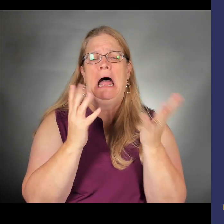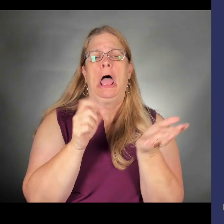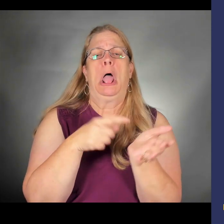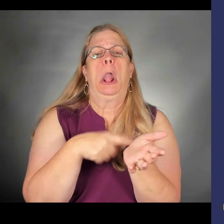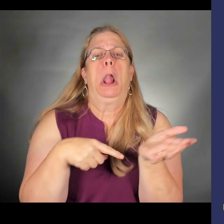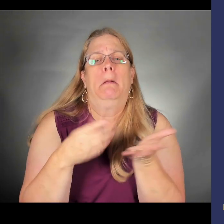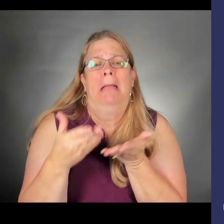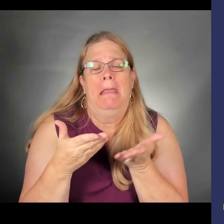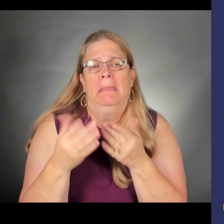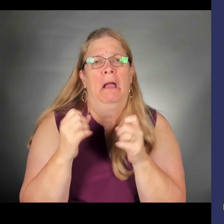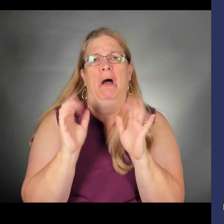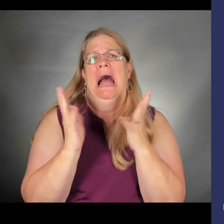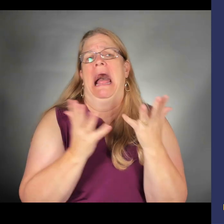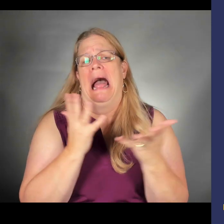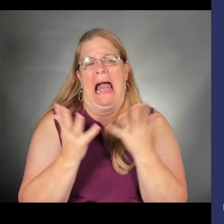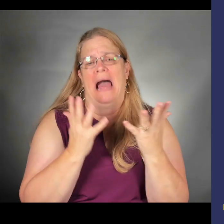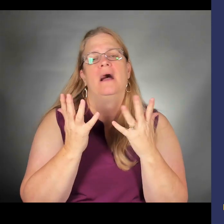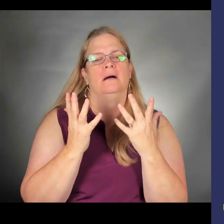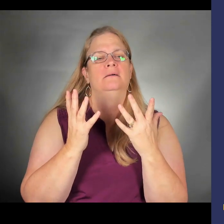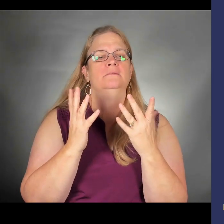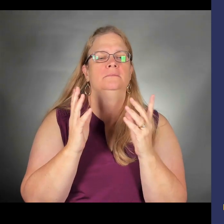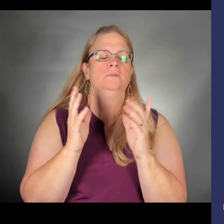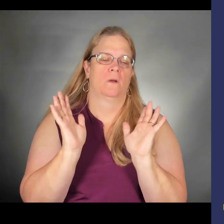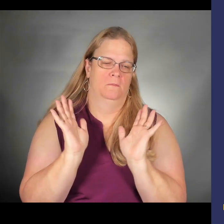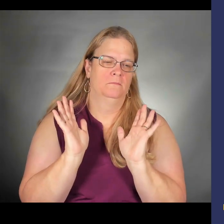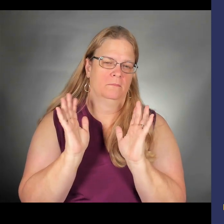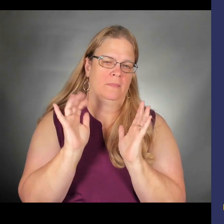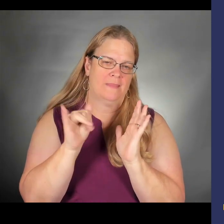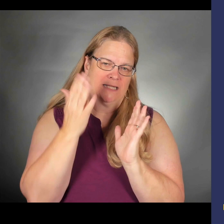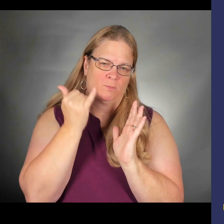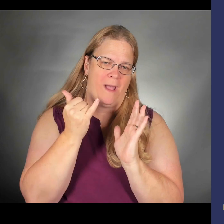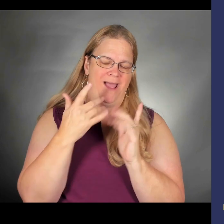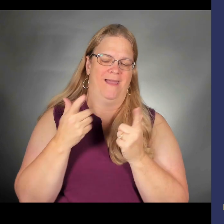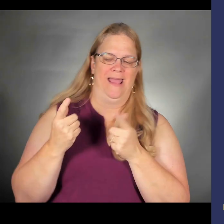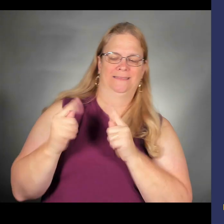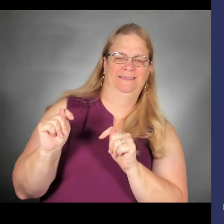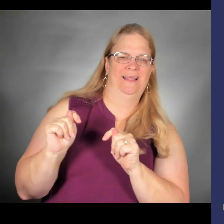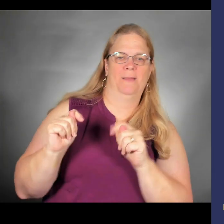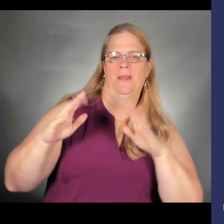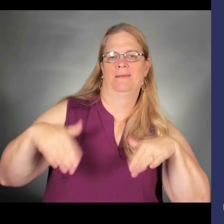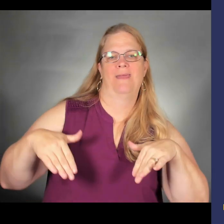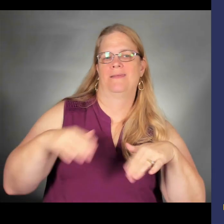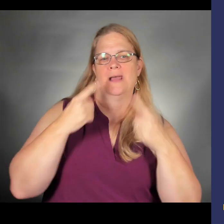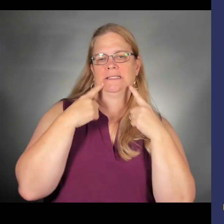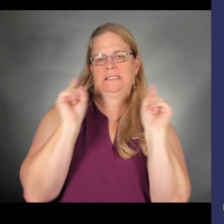vacillate or be uncertain; they may do some superficial cutting or something like that.